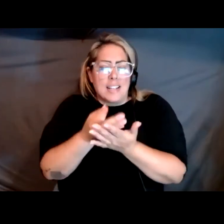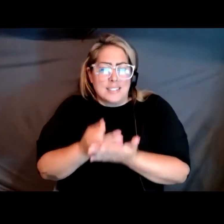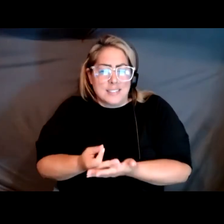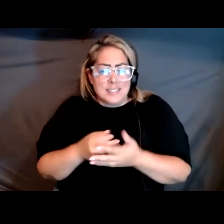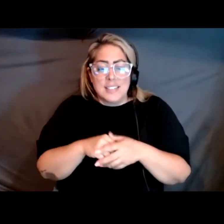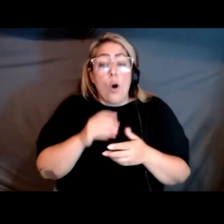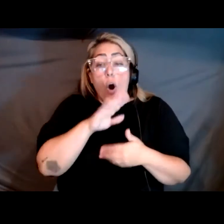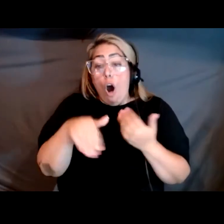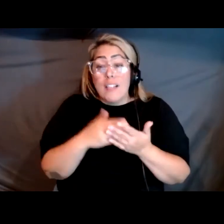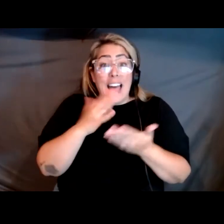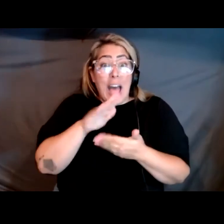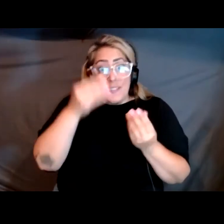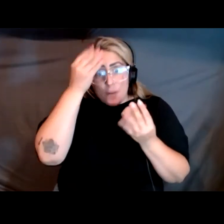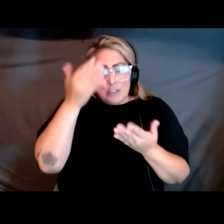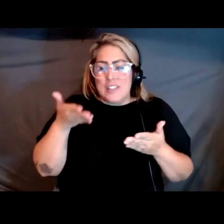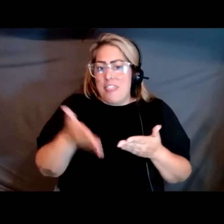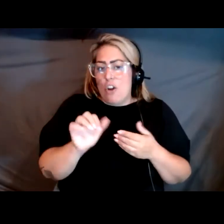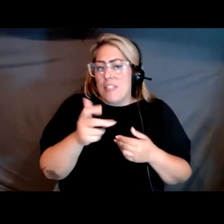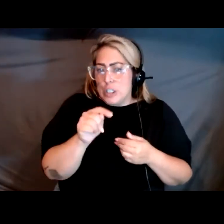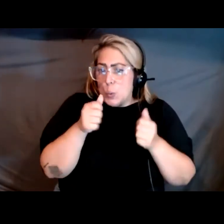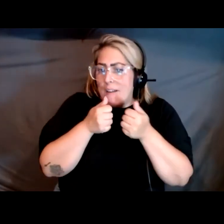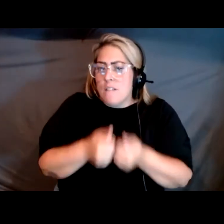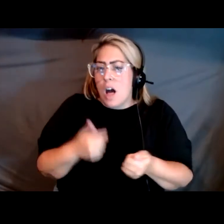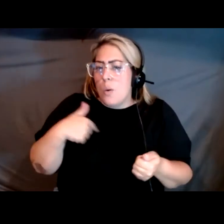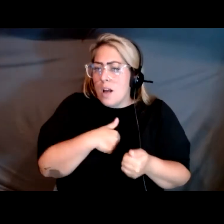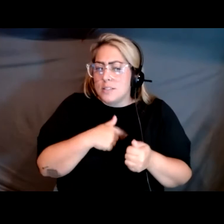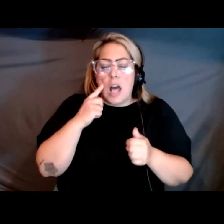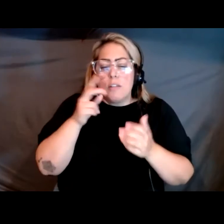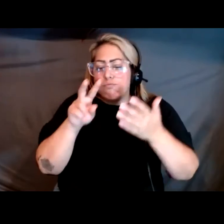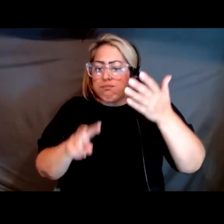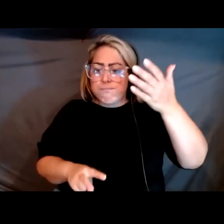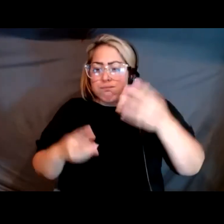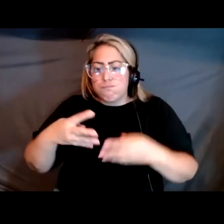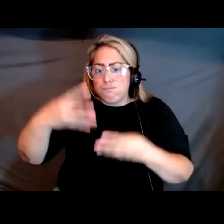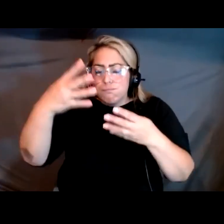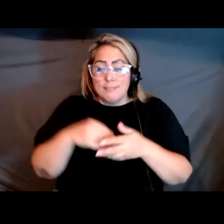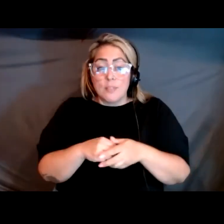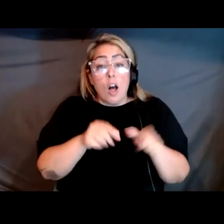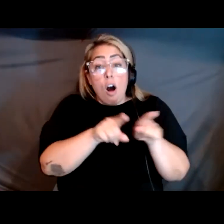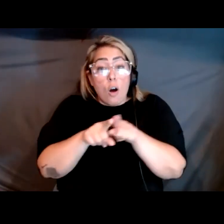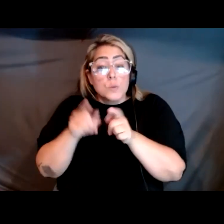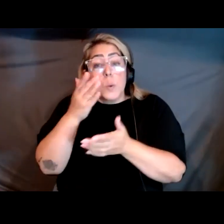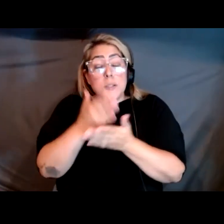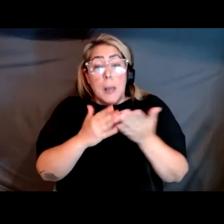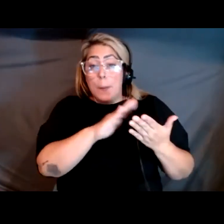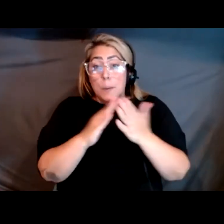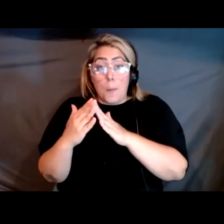We'll also drop some community guidelines into the chat at this time